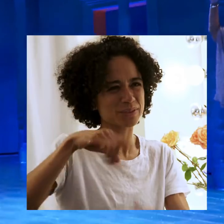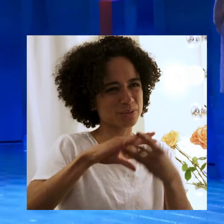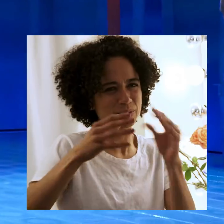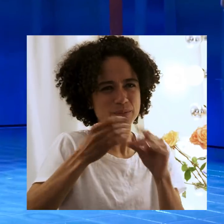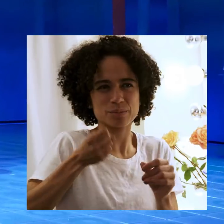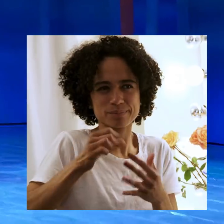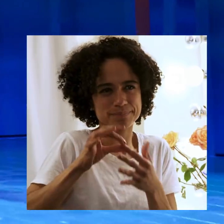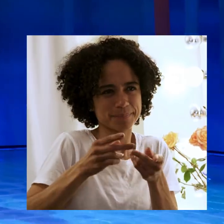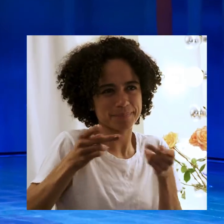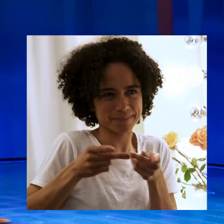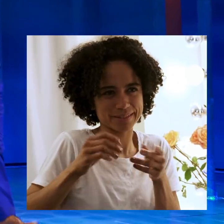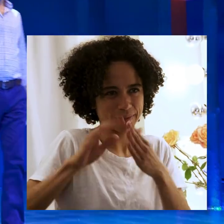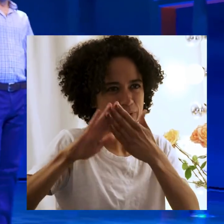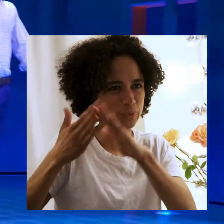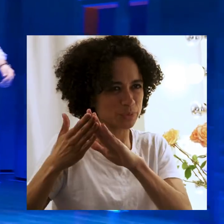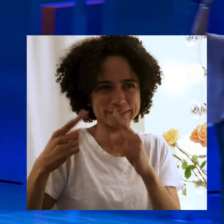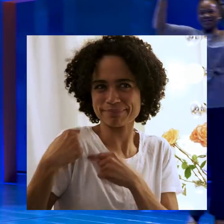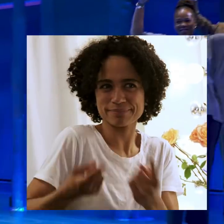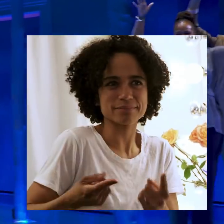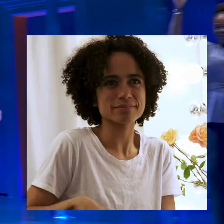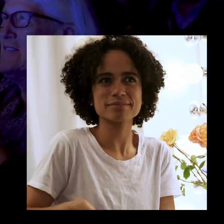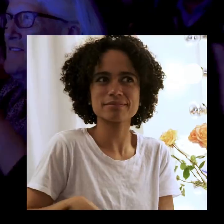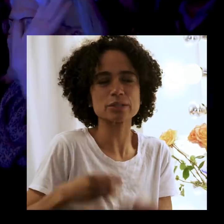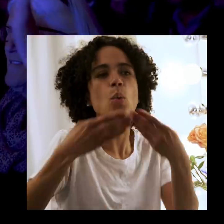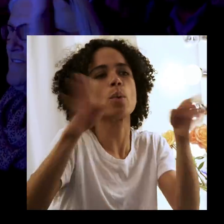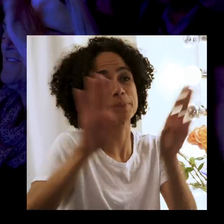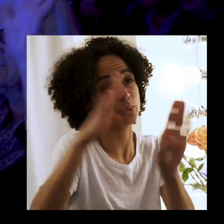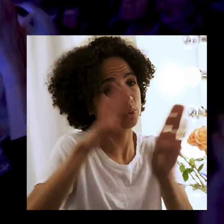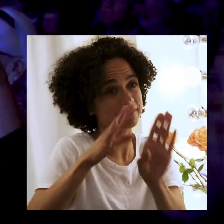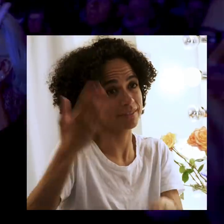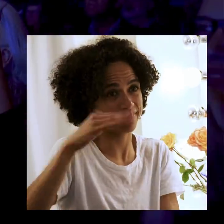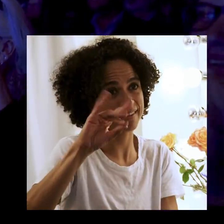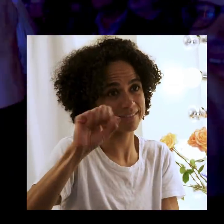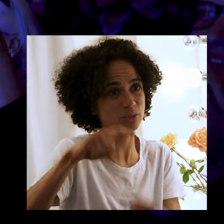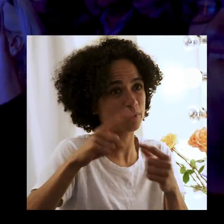This story holds such a special place for the deaf community. It opened doors